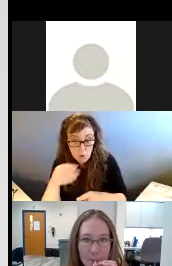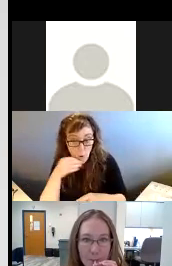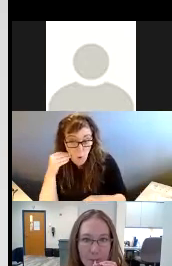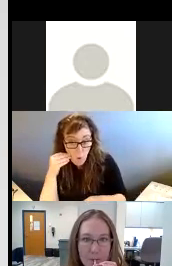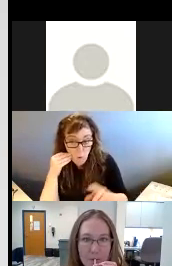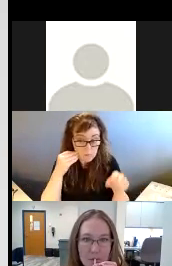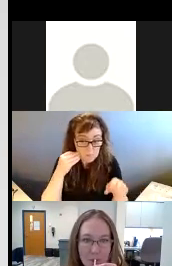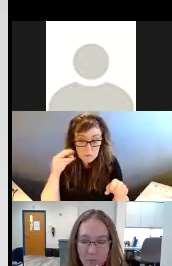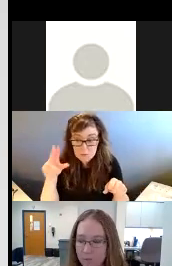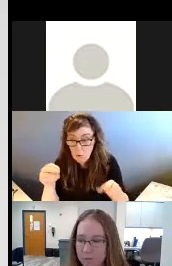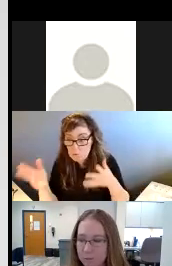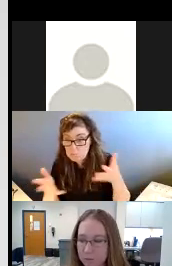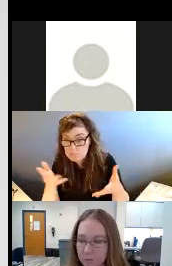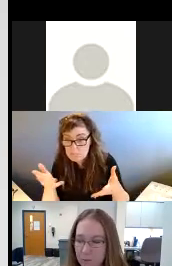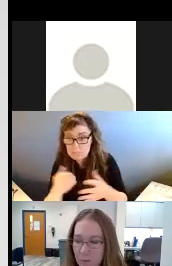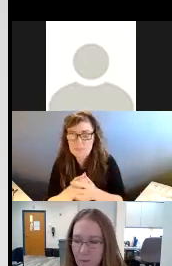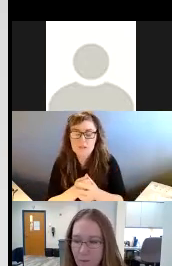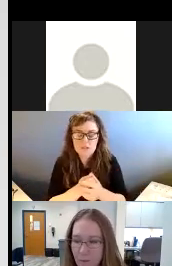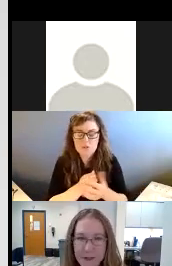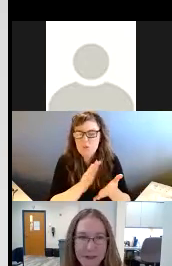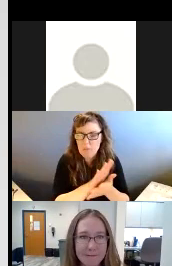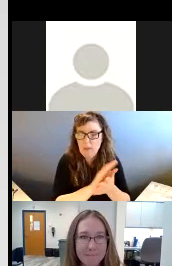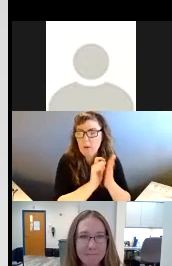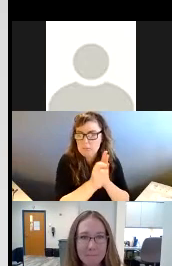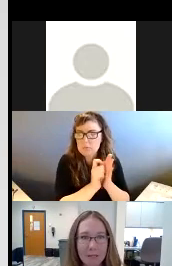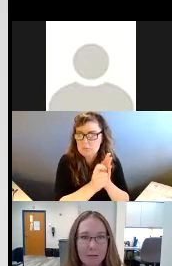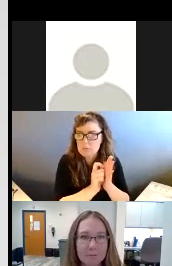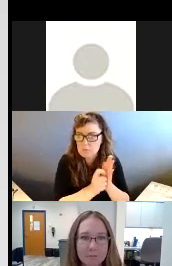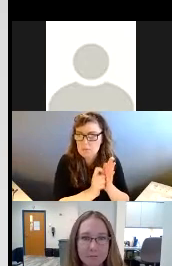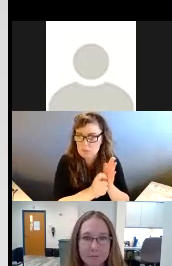TO DECREASE THE BURDEN OF PAPER/PENCIL, INCREASE THE